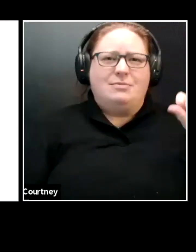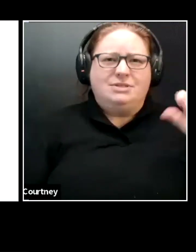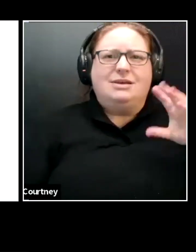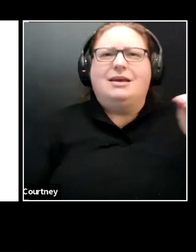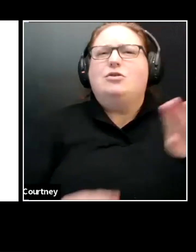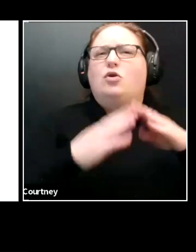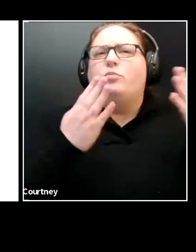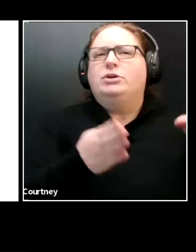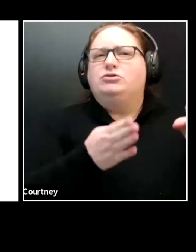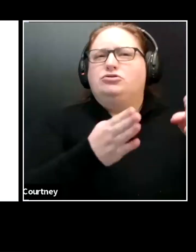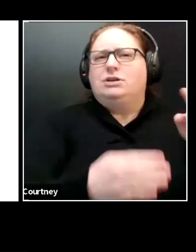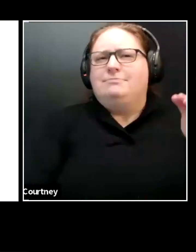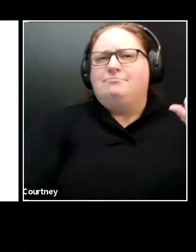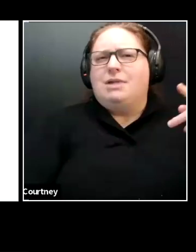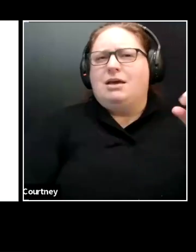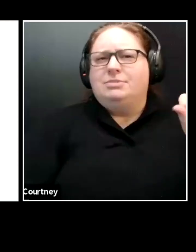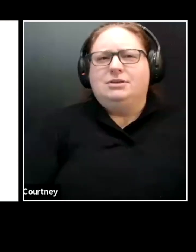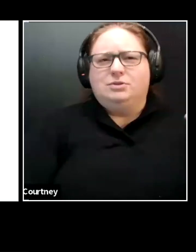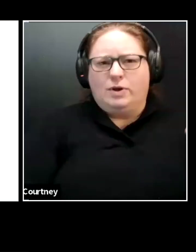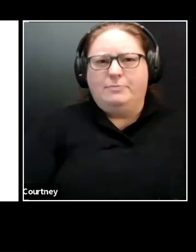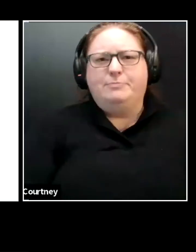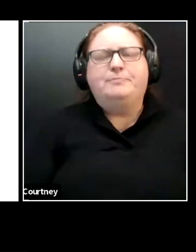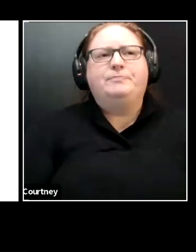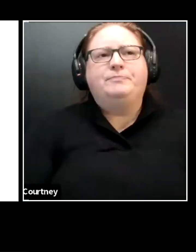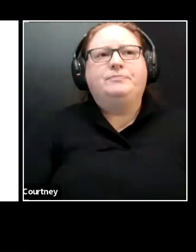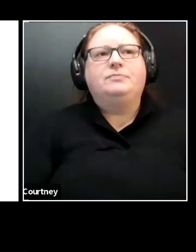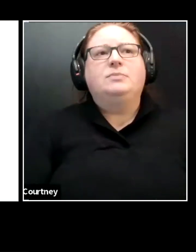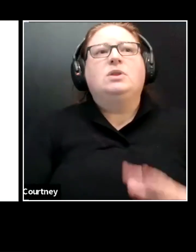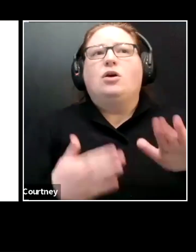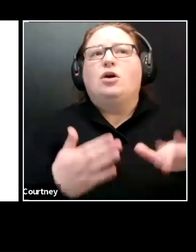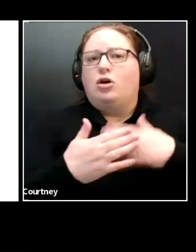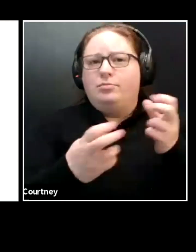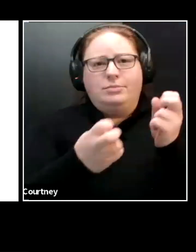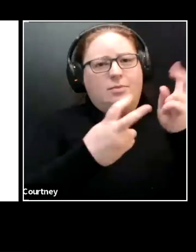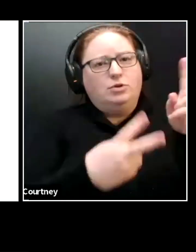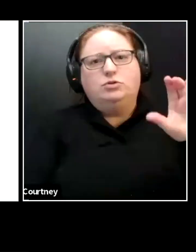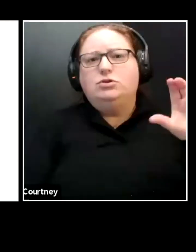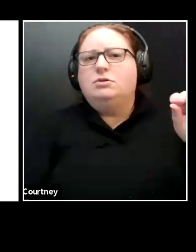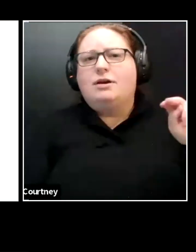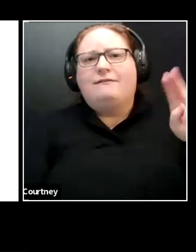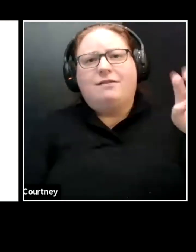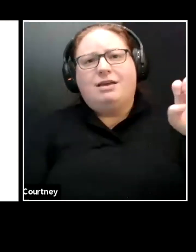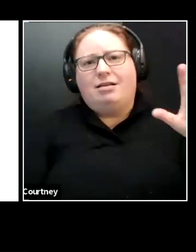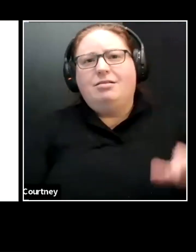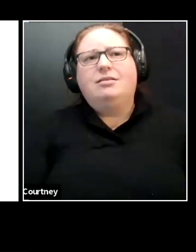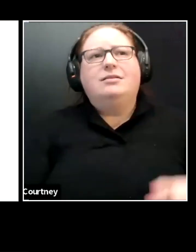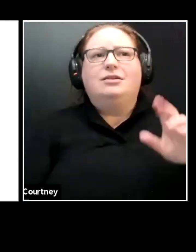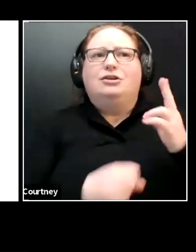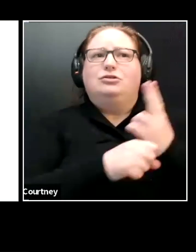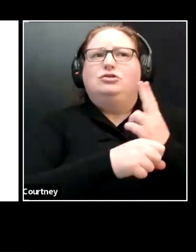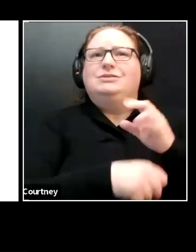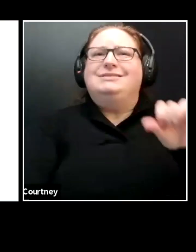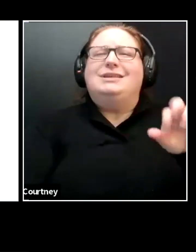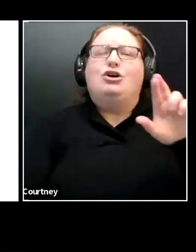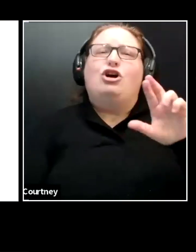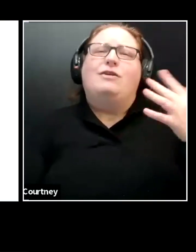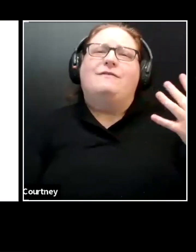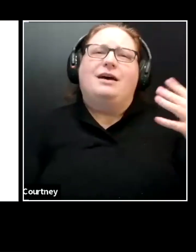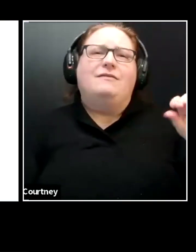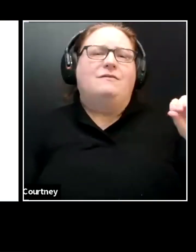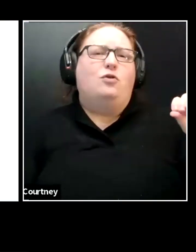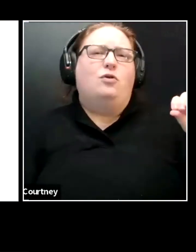that is is being used to upload into convey which again utilizes that R5 open-source routing engine.